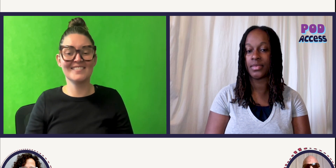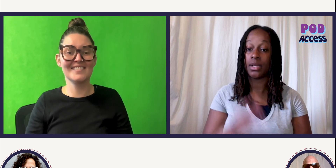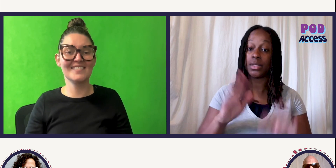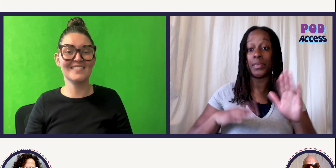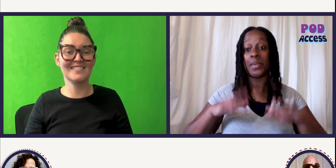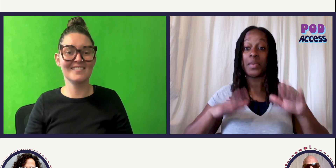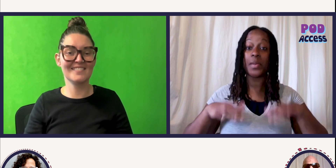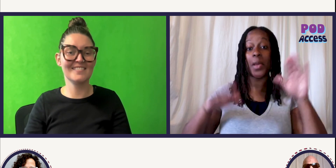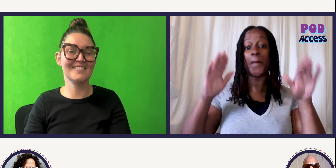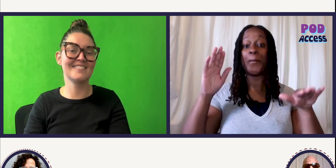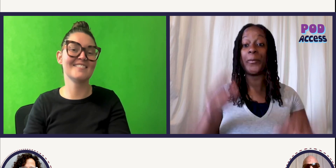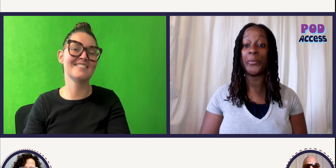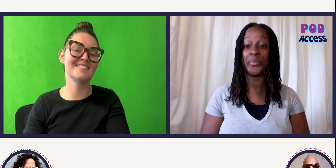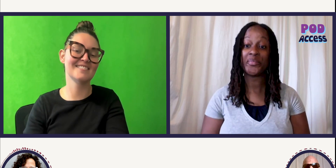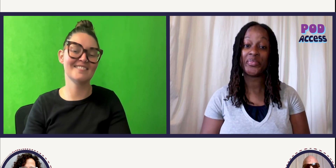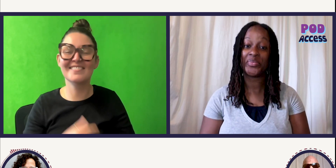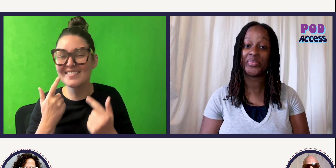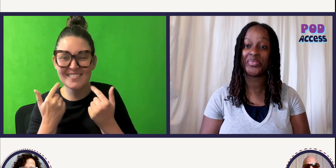Ba-dum-dum bap-bah-dum. CHERYL: [happy giggle]